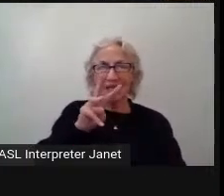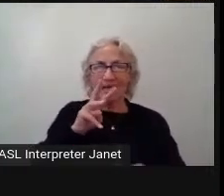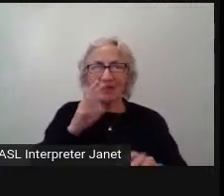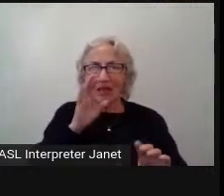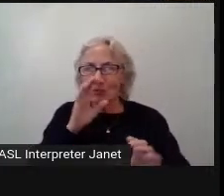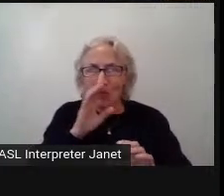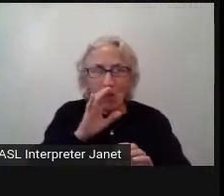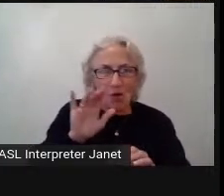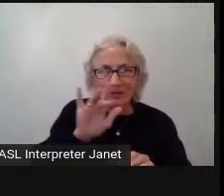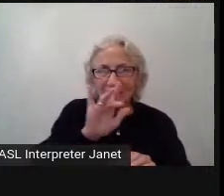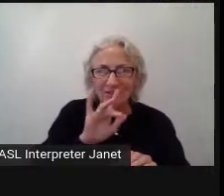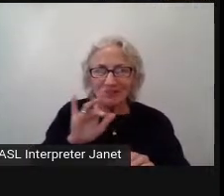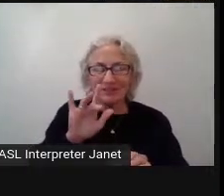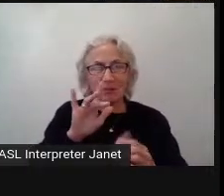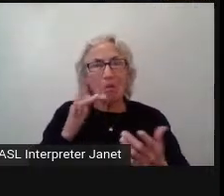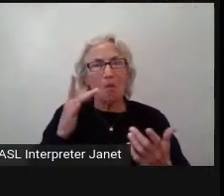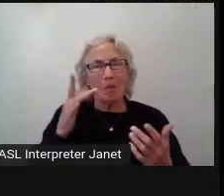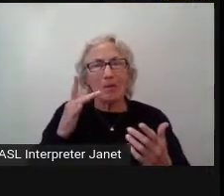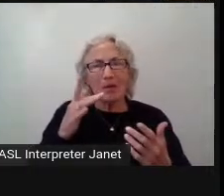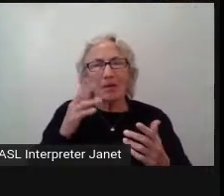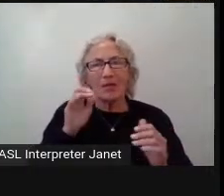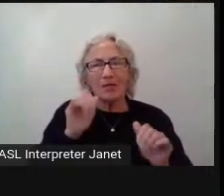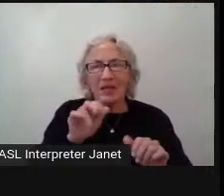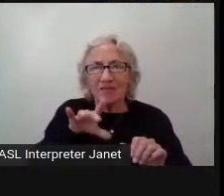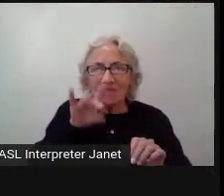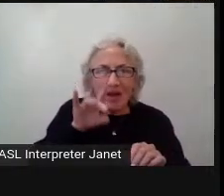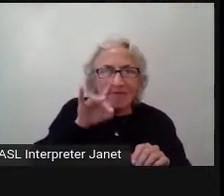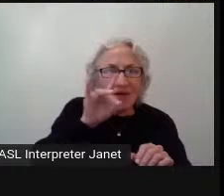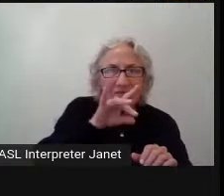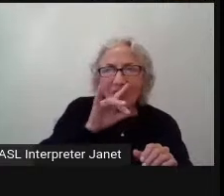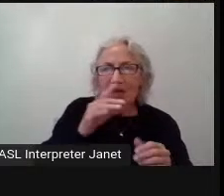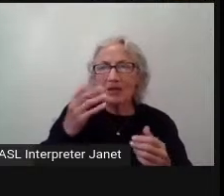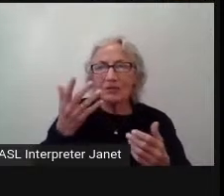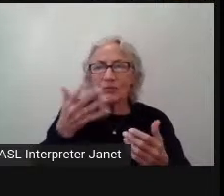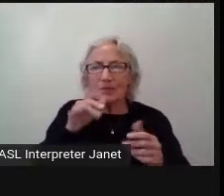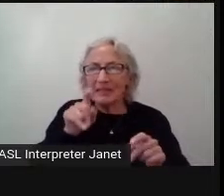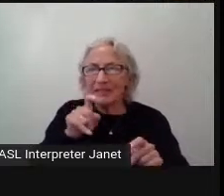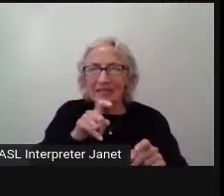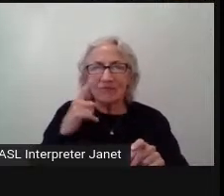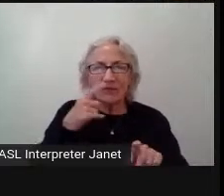shortcuts that will help people to move faster through the